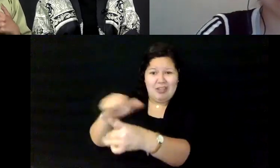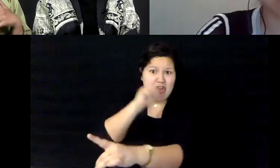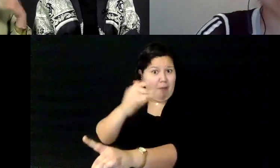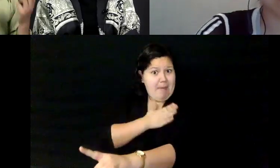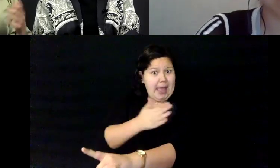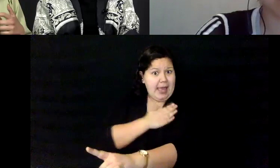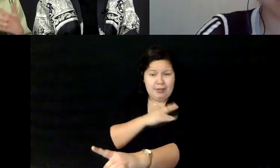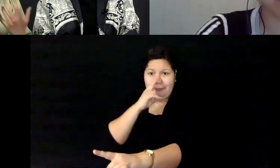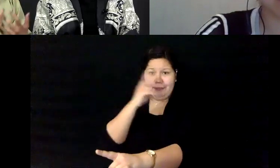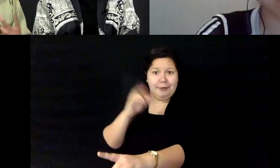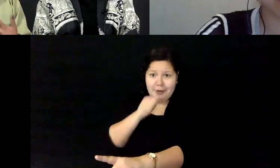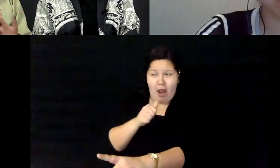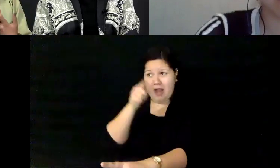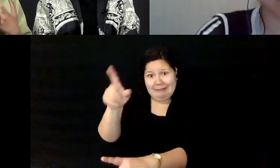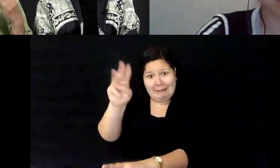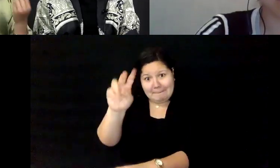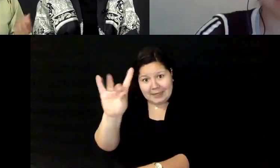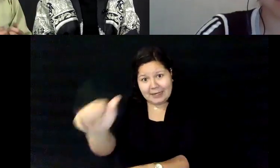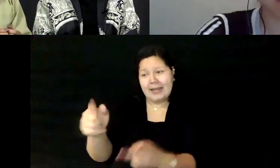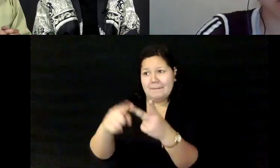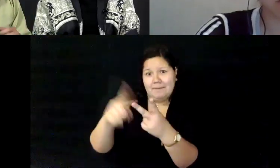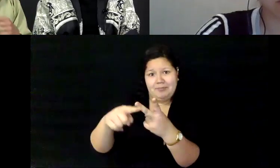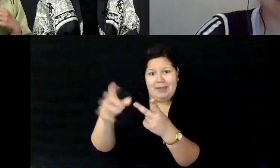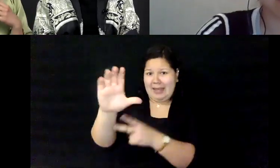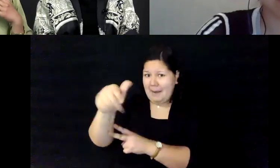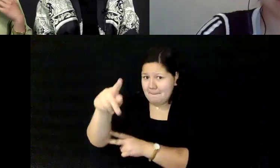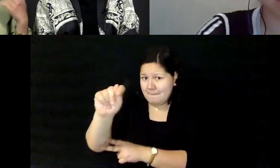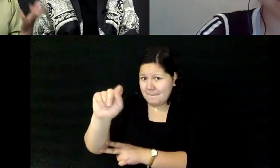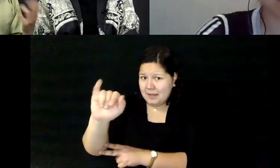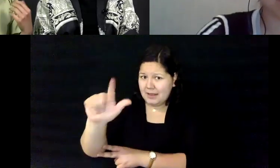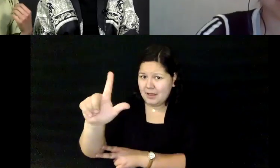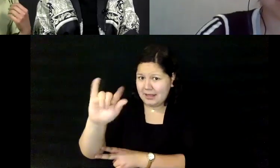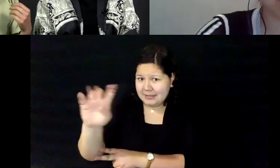by the media, by capitalism, by all these other things, and this project kind of allowed us to